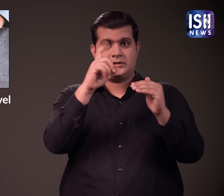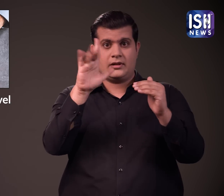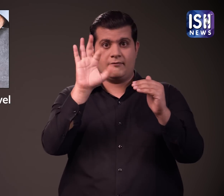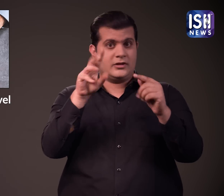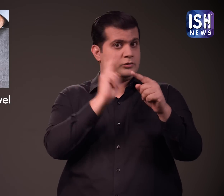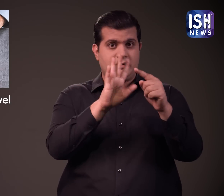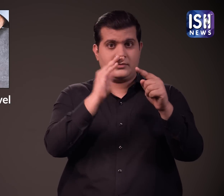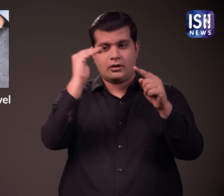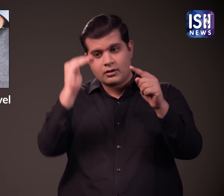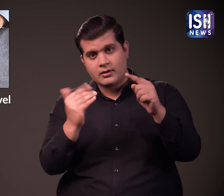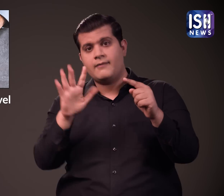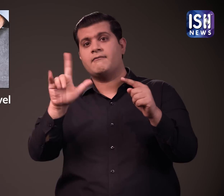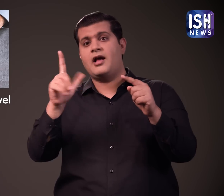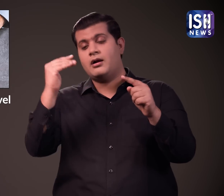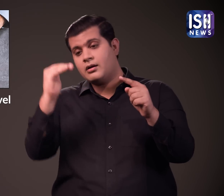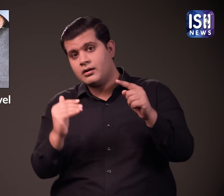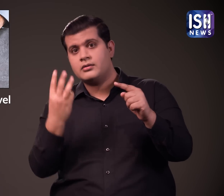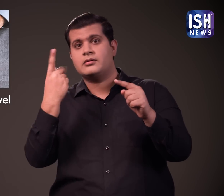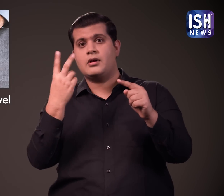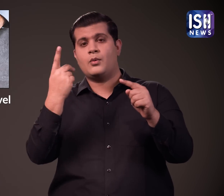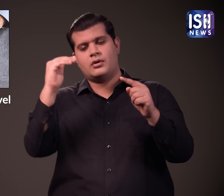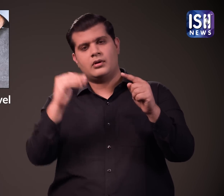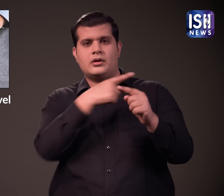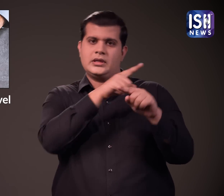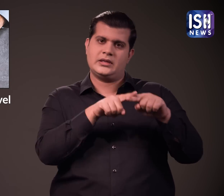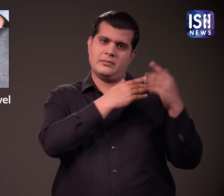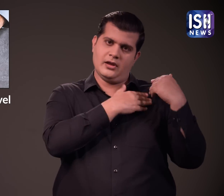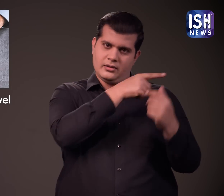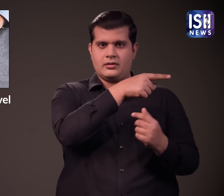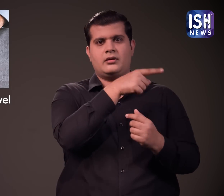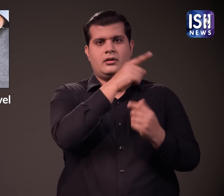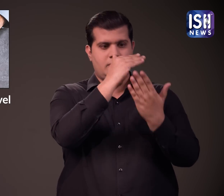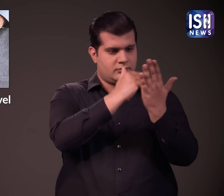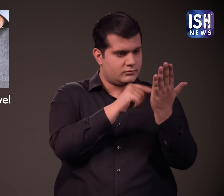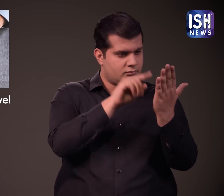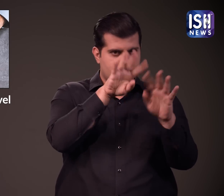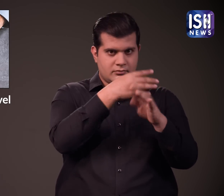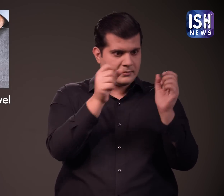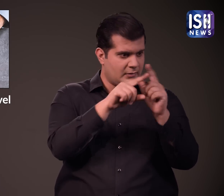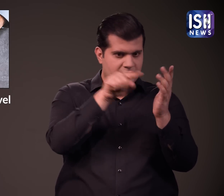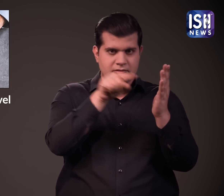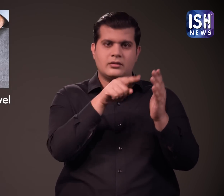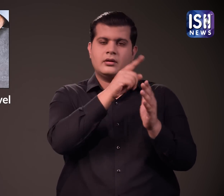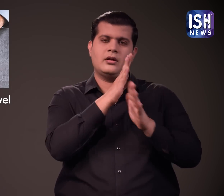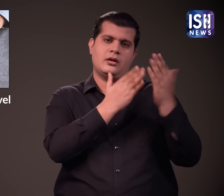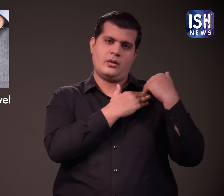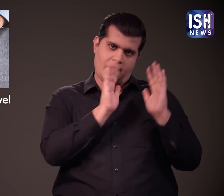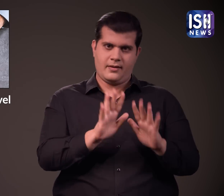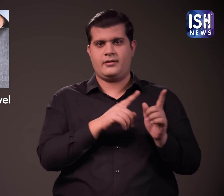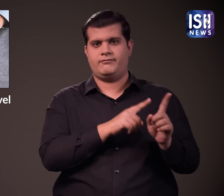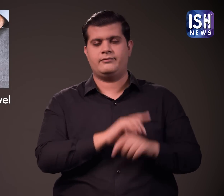Entire Rs 7,50,000 will not be paid. The amount depends on the condition mentioned in the policy.